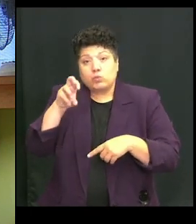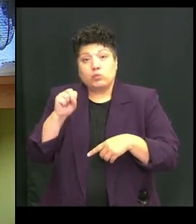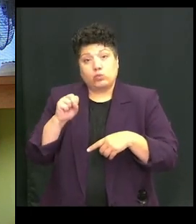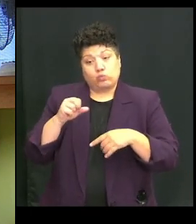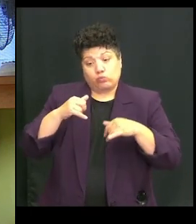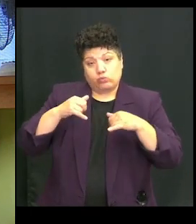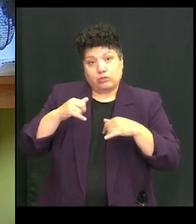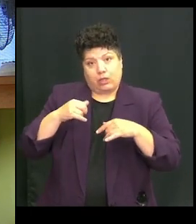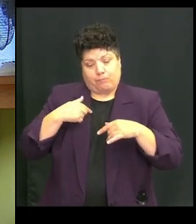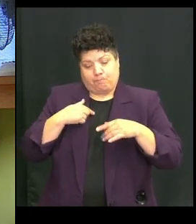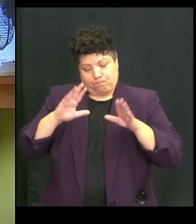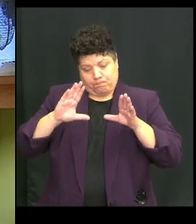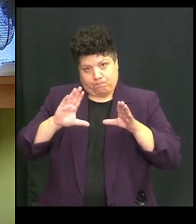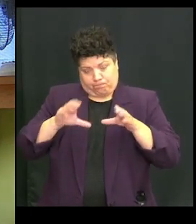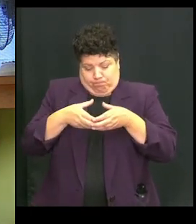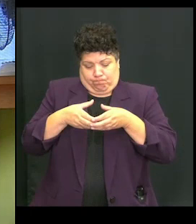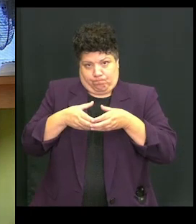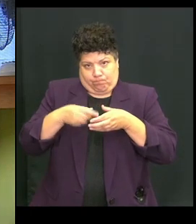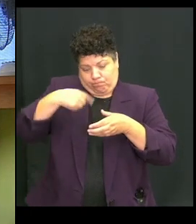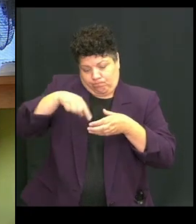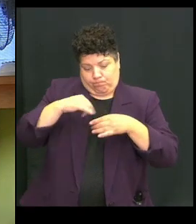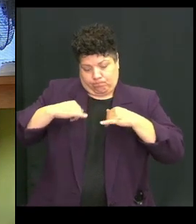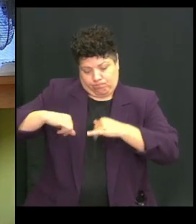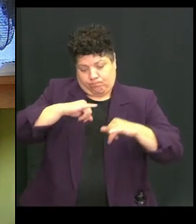And finally without a doubt,